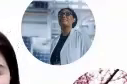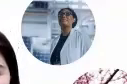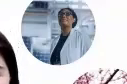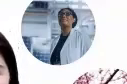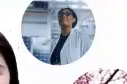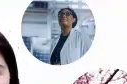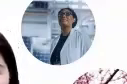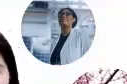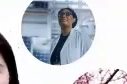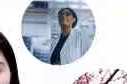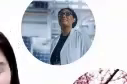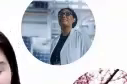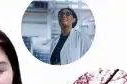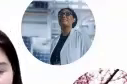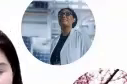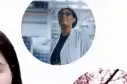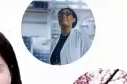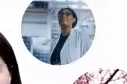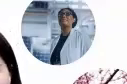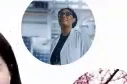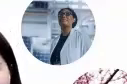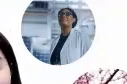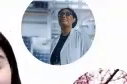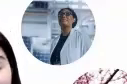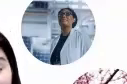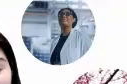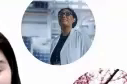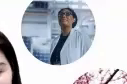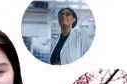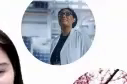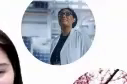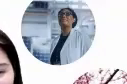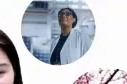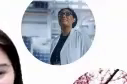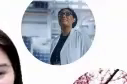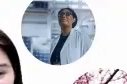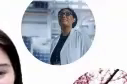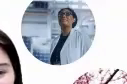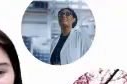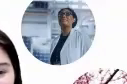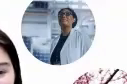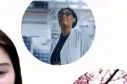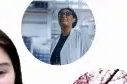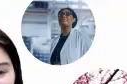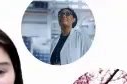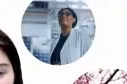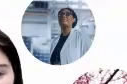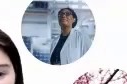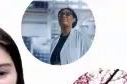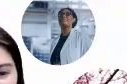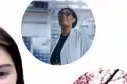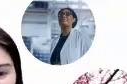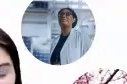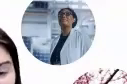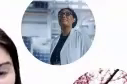Our last info session will take place October 29th at 3:00 PM Eastern time. We'll be discussing last minute tips and